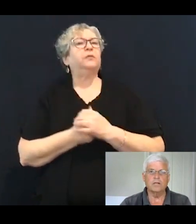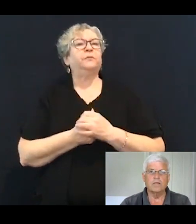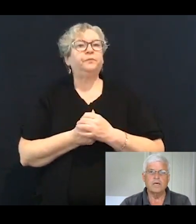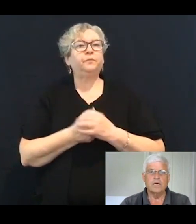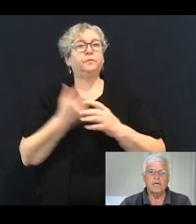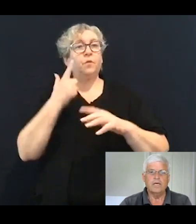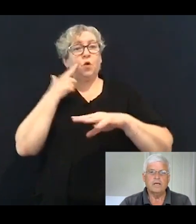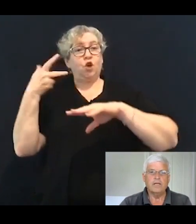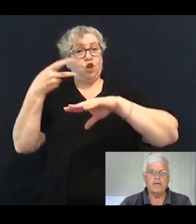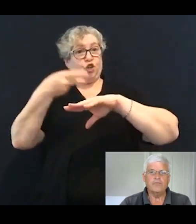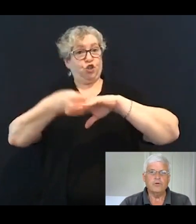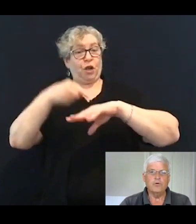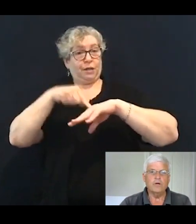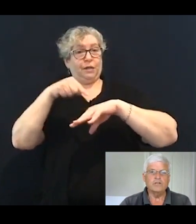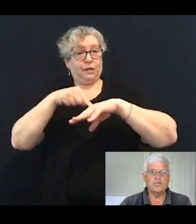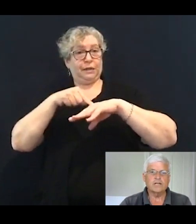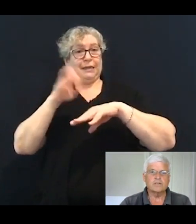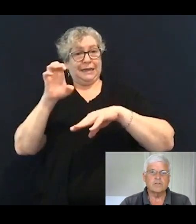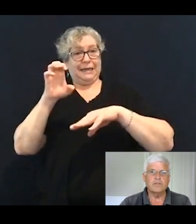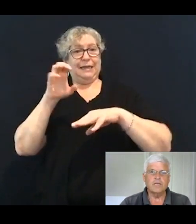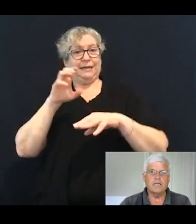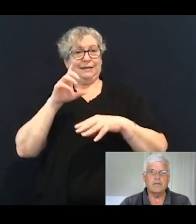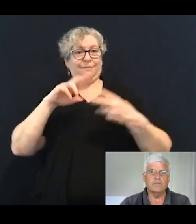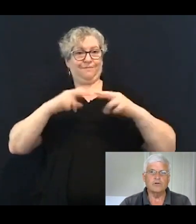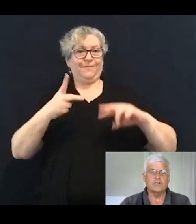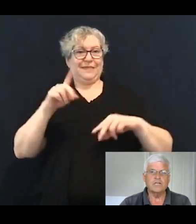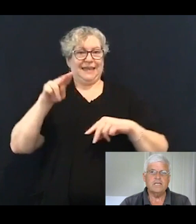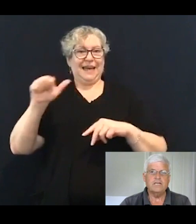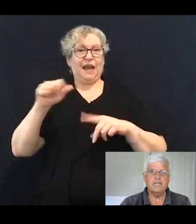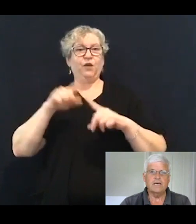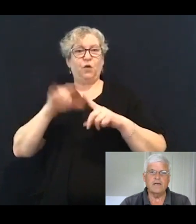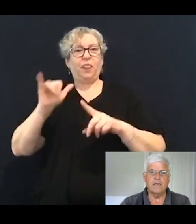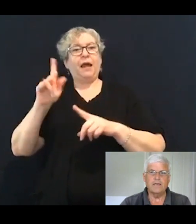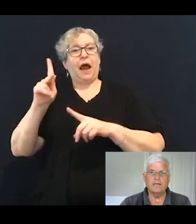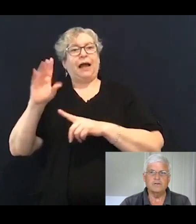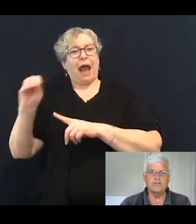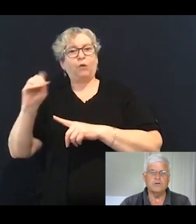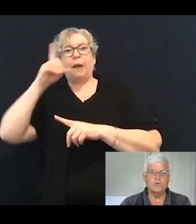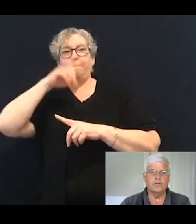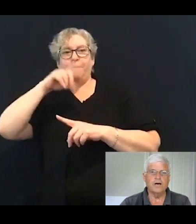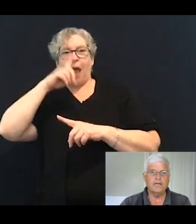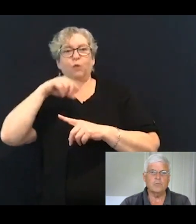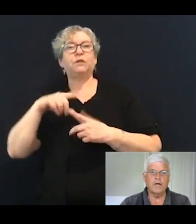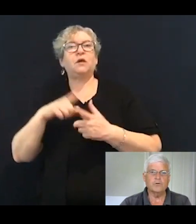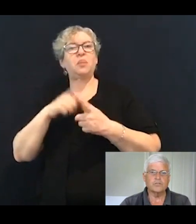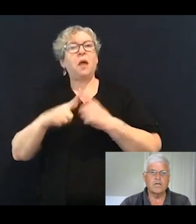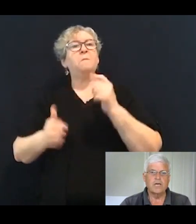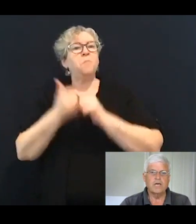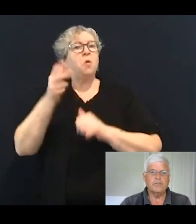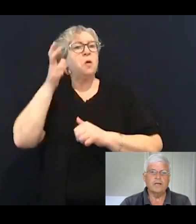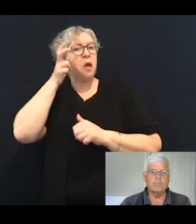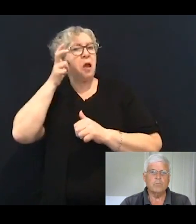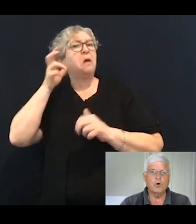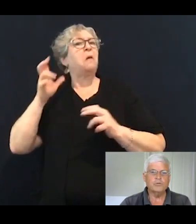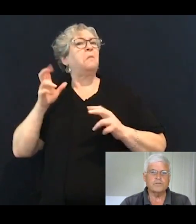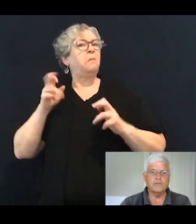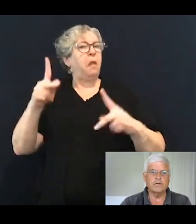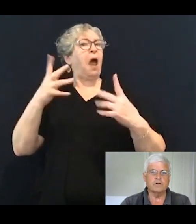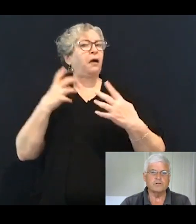If you inject the version E DNA into the knockout mouse, then most of the hearing is restored.